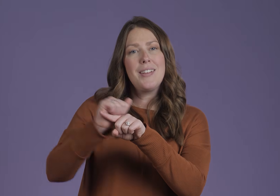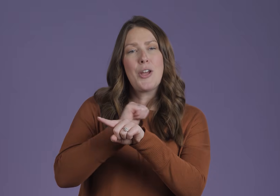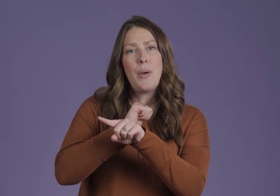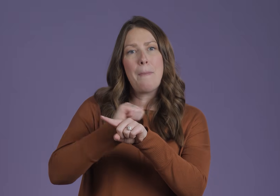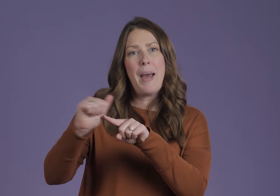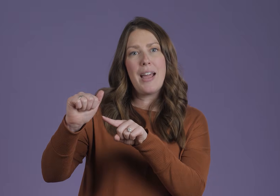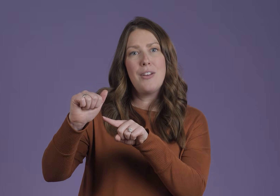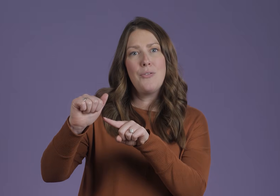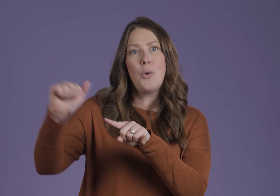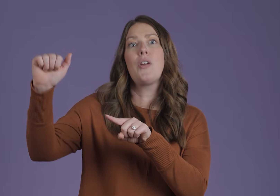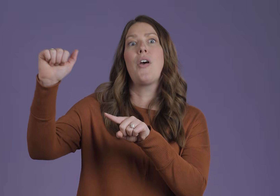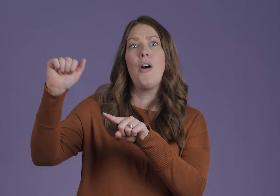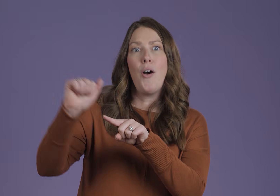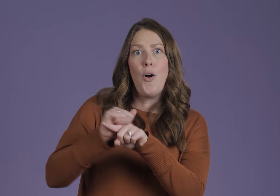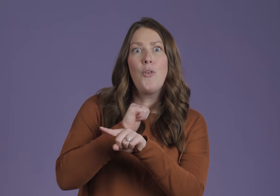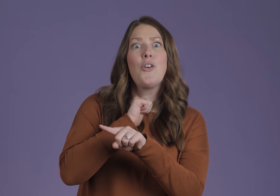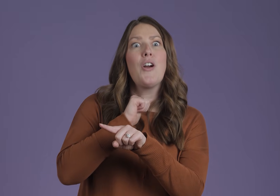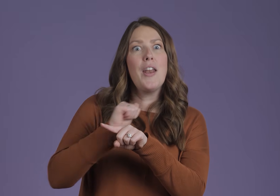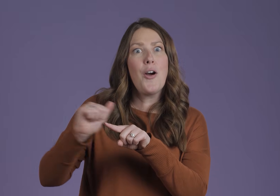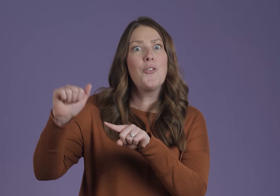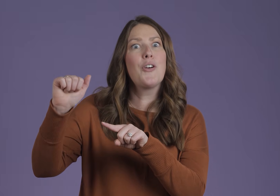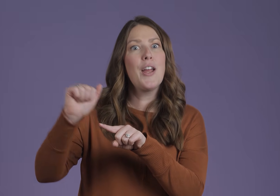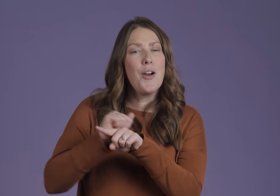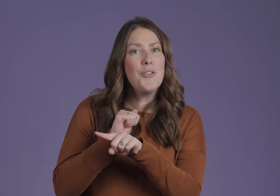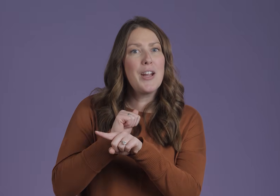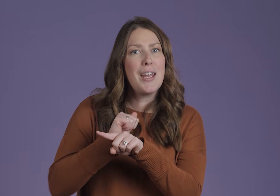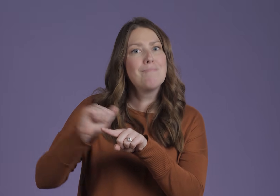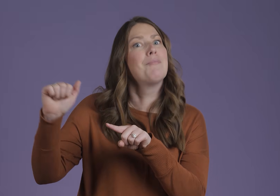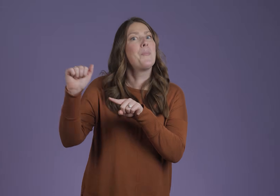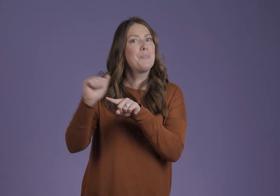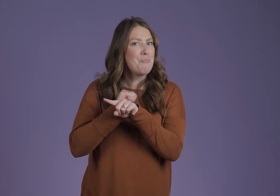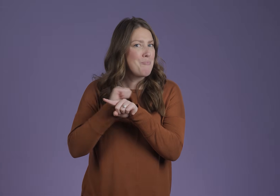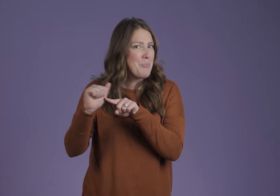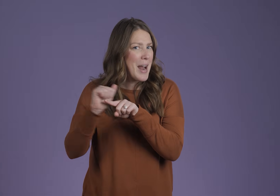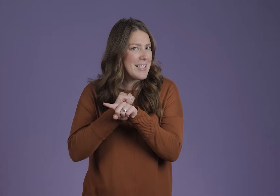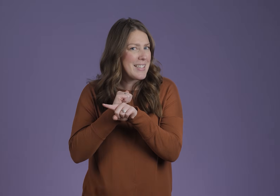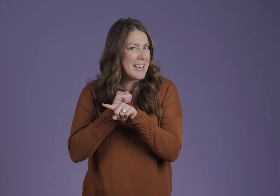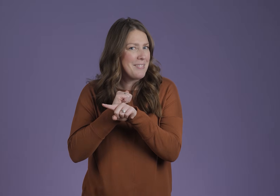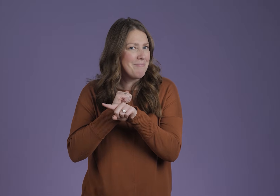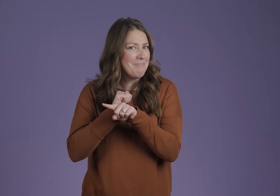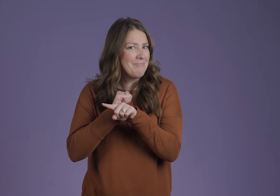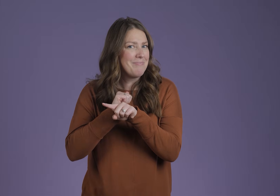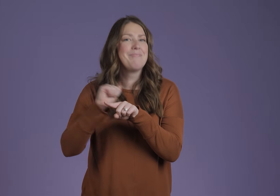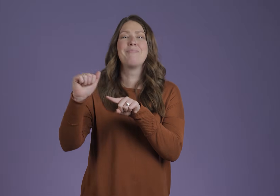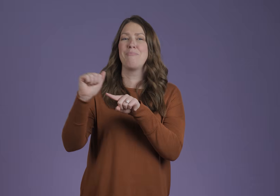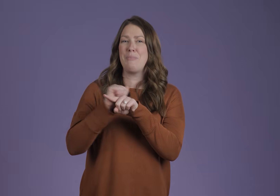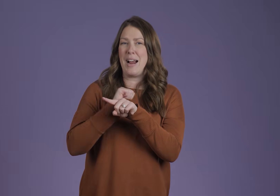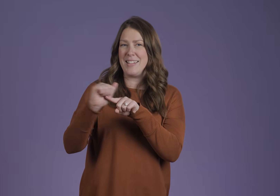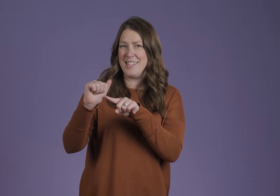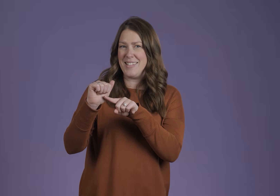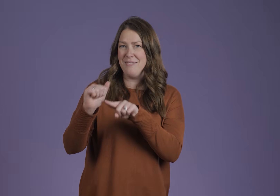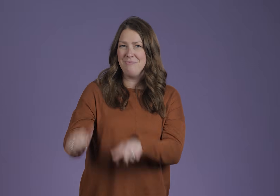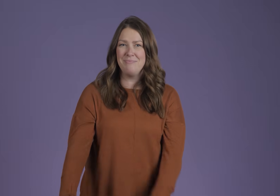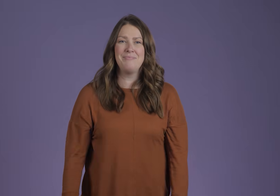is going back and forth over and over and over again. Practicing practice.